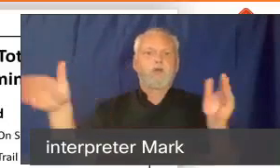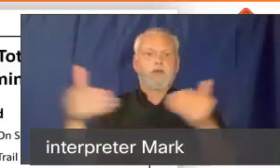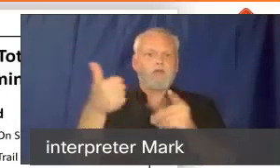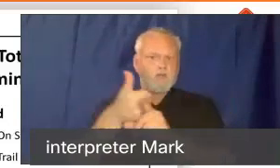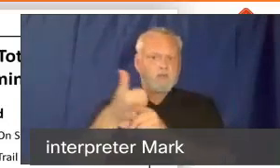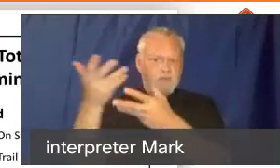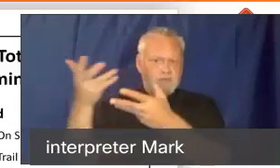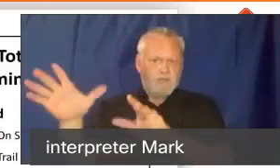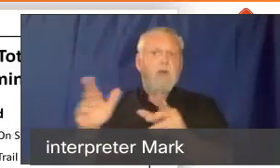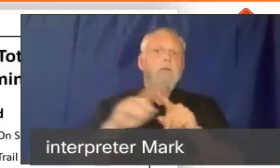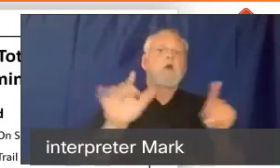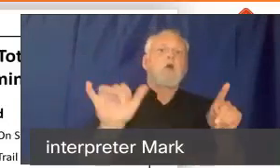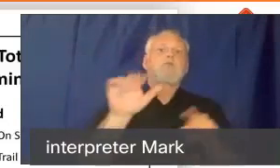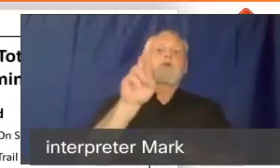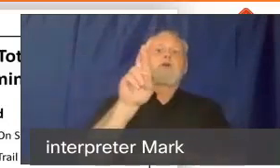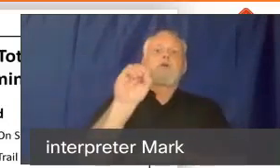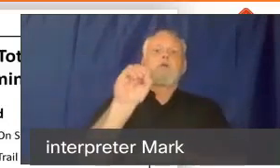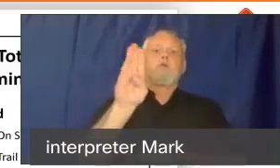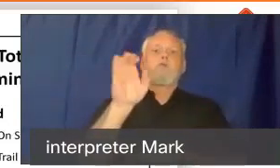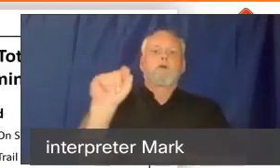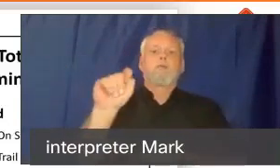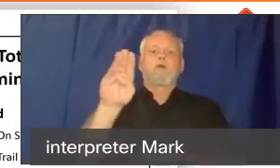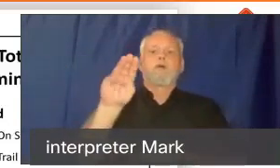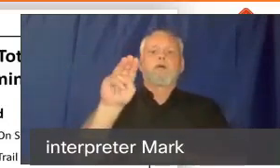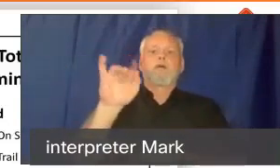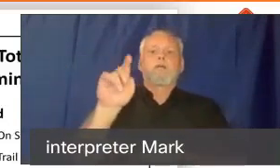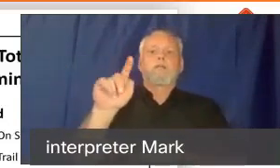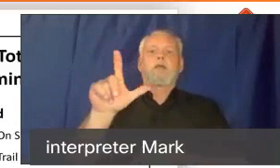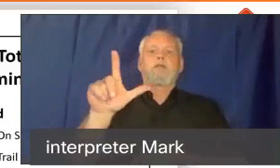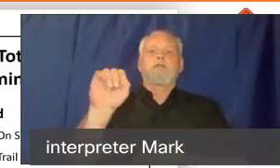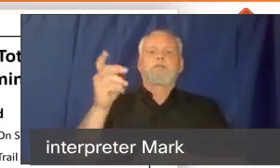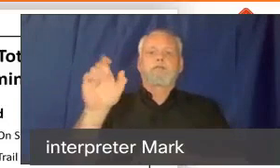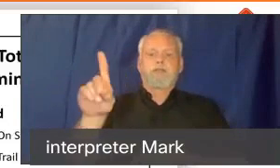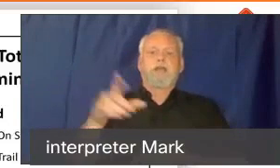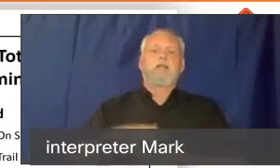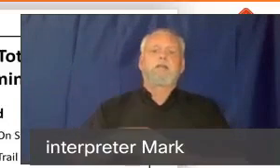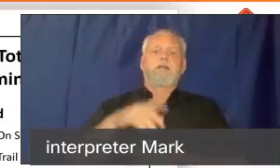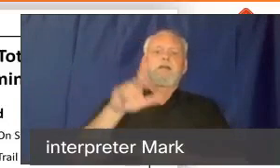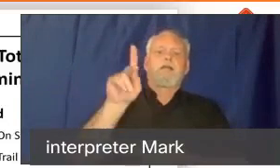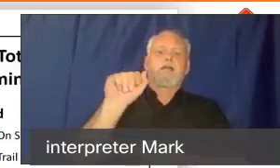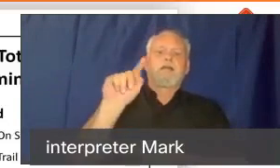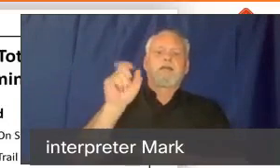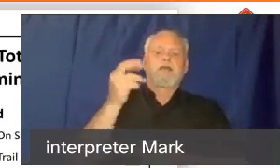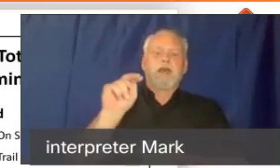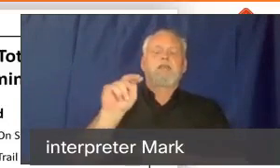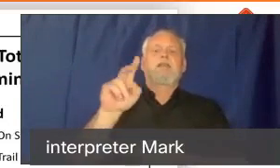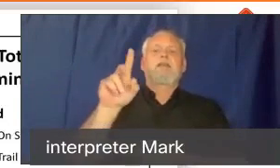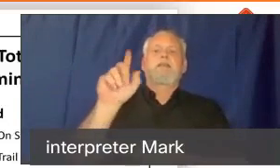We have Robert mail said static senior traffic engineer. Kathleen day hill stand tech landscape architect.